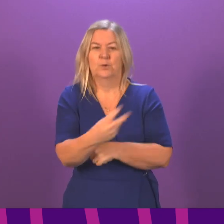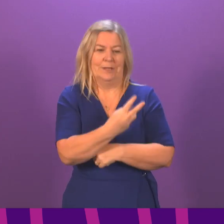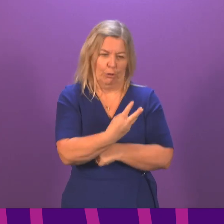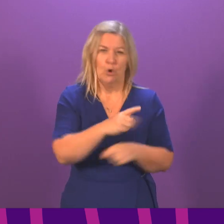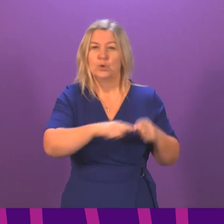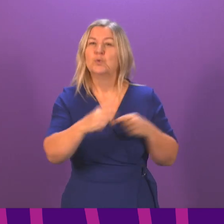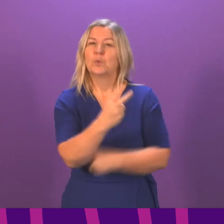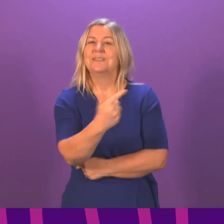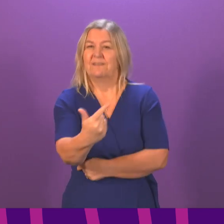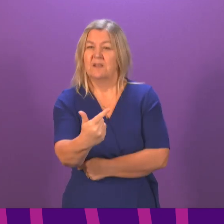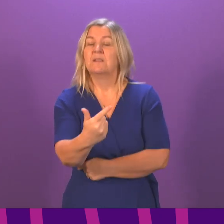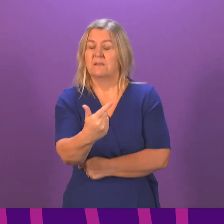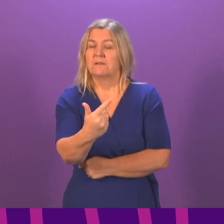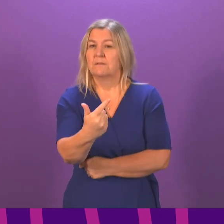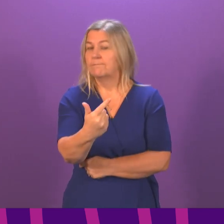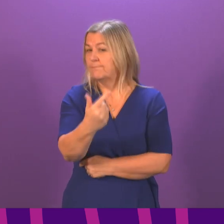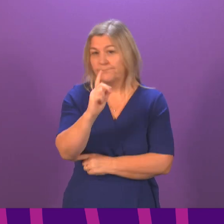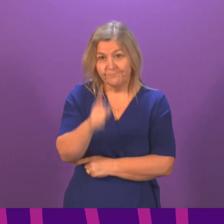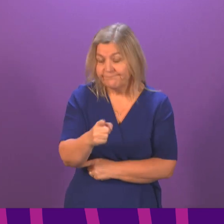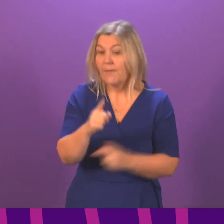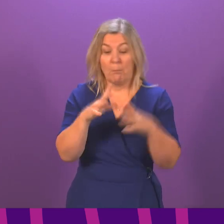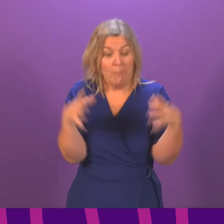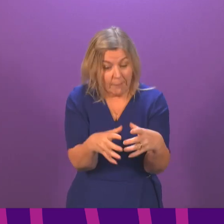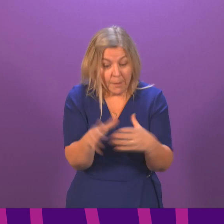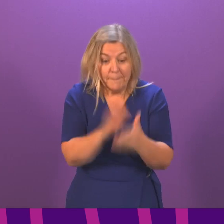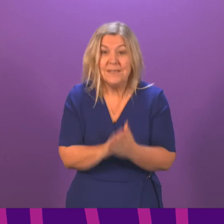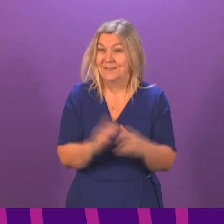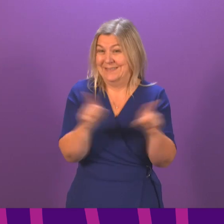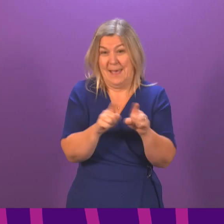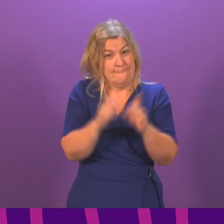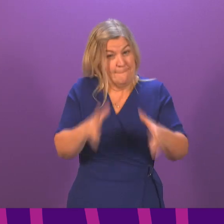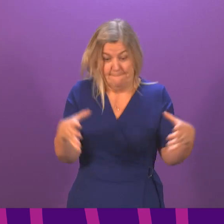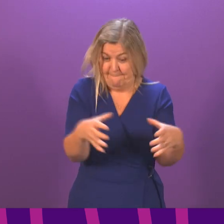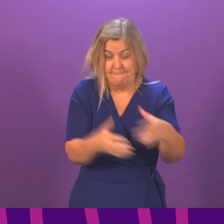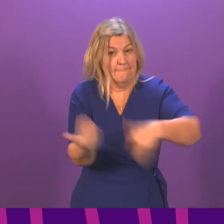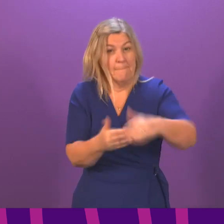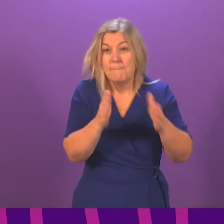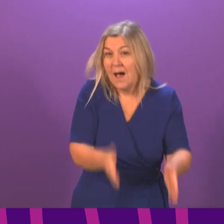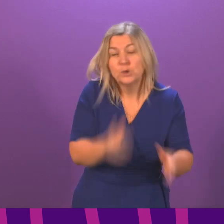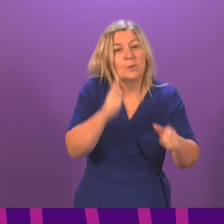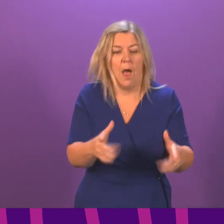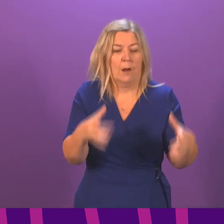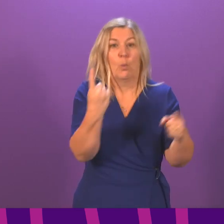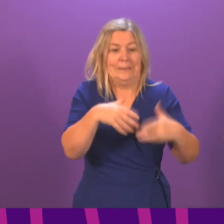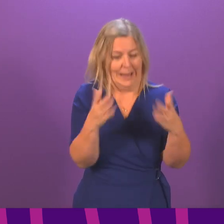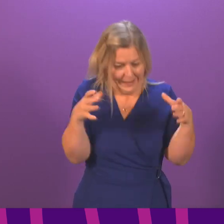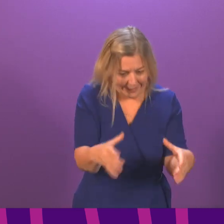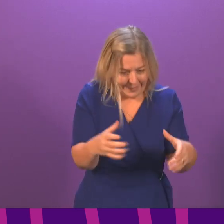a bubble should not change. Someone cannot meet with two households on one day and with a different household on the next day. As well as meeting in each other’s homes, those